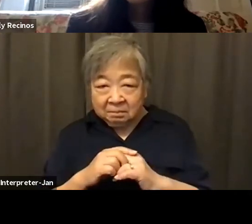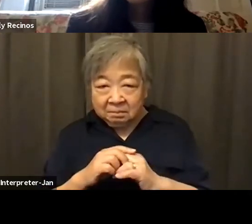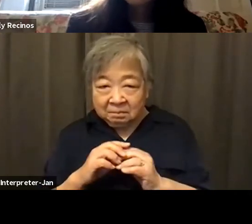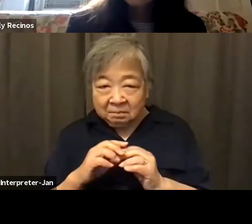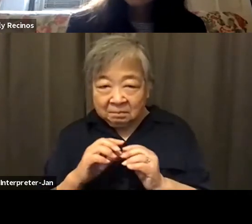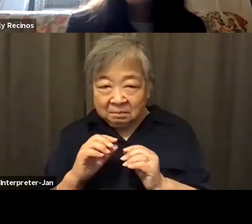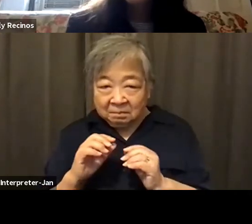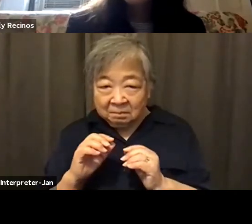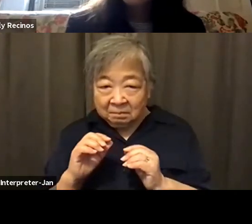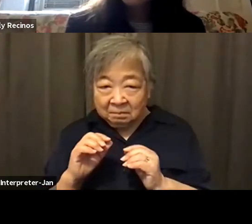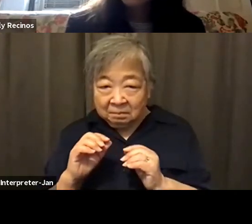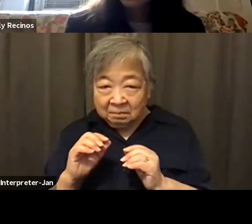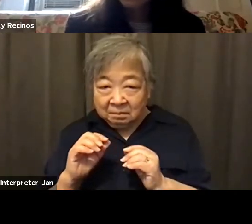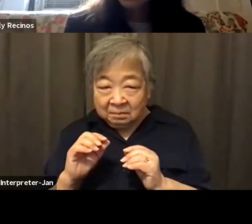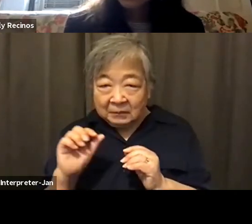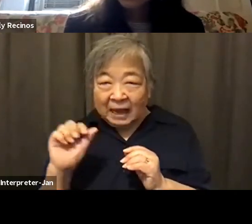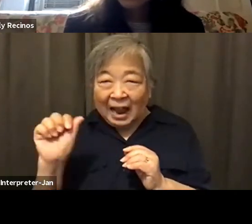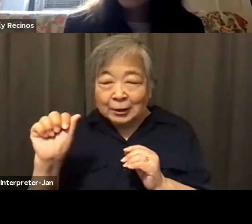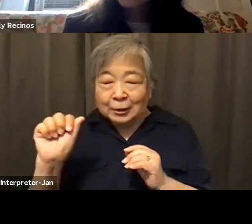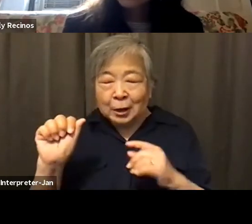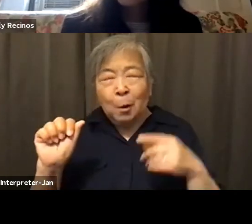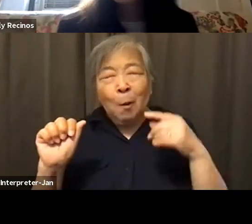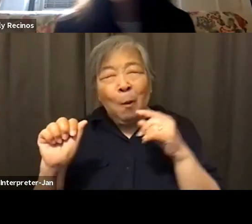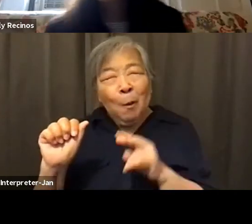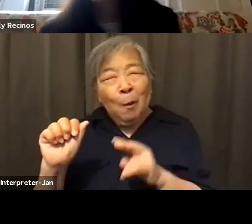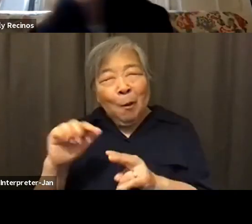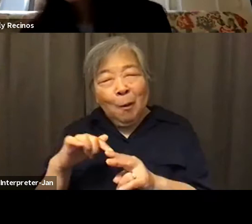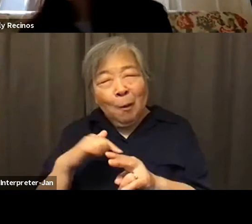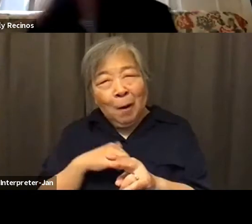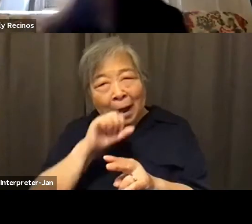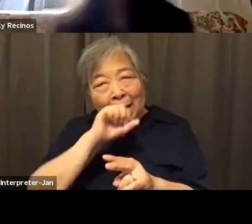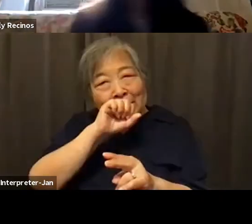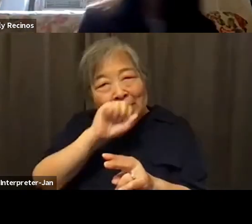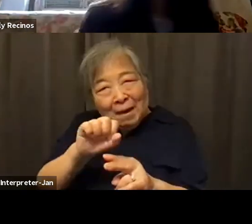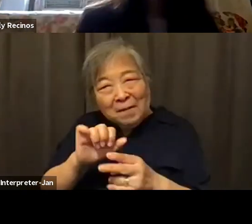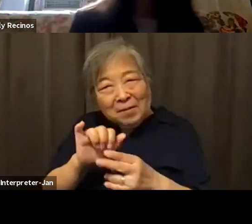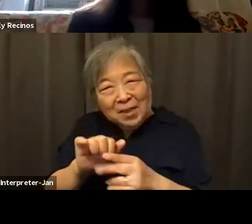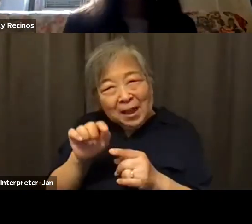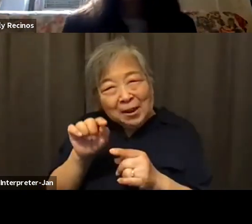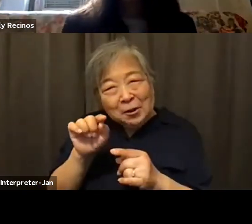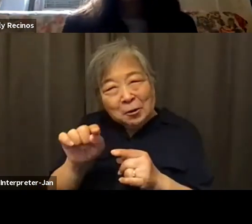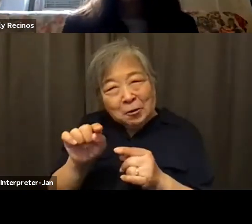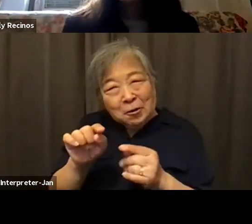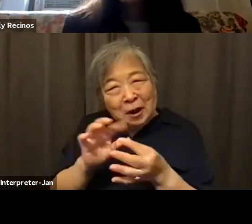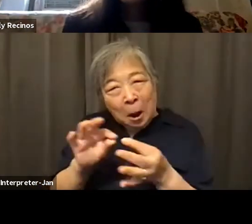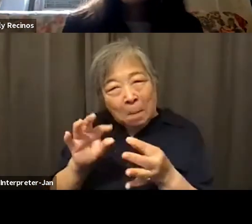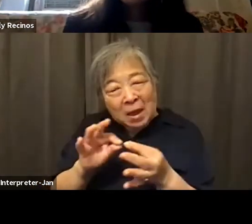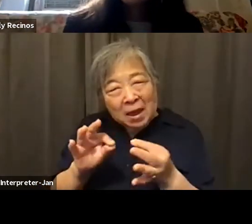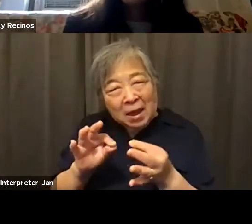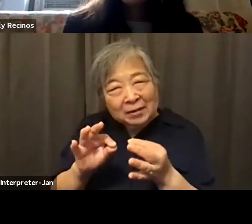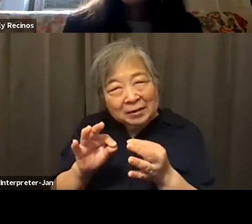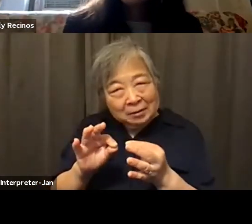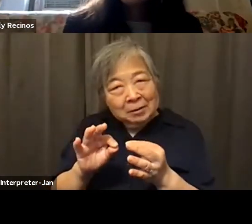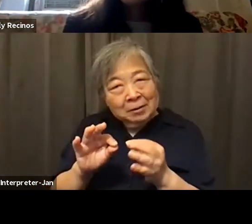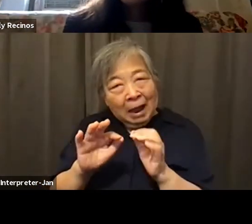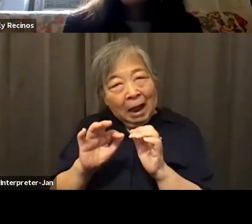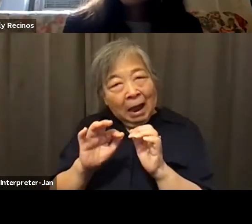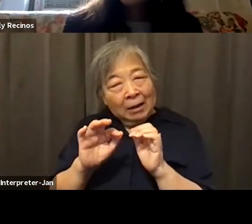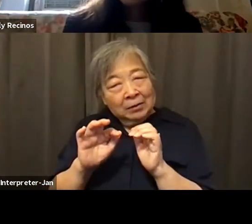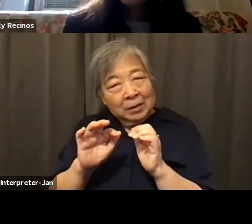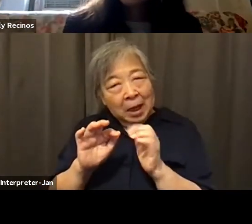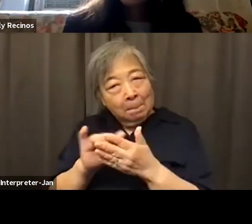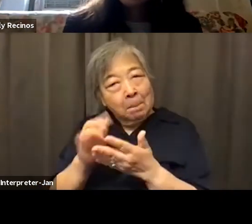I love that you, that aspect of your identity helped motivate you to want